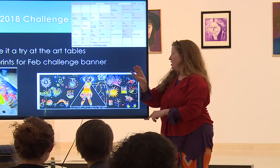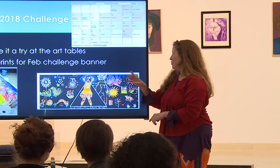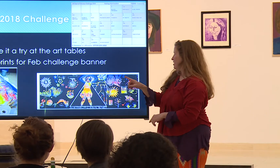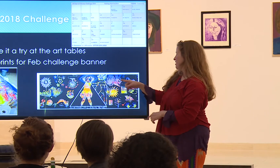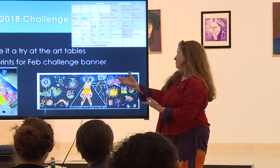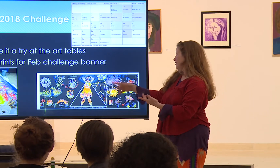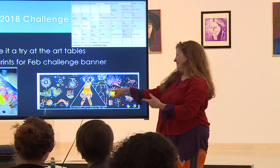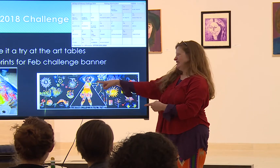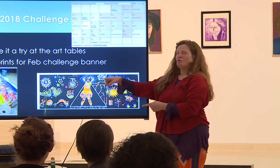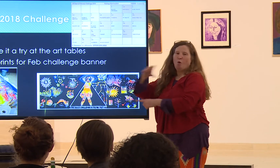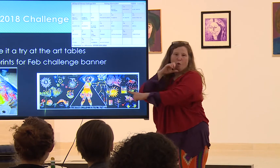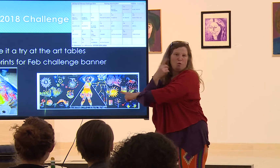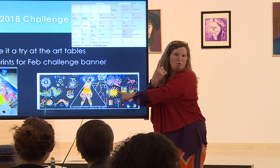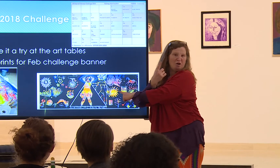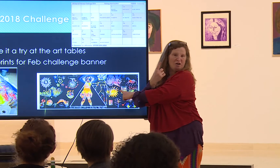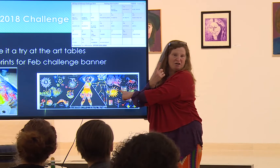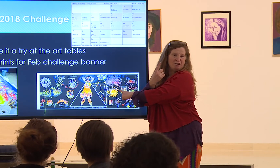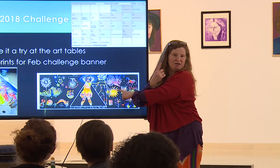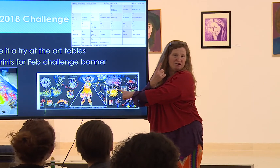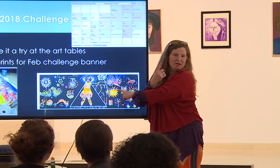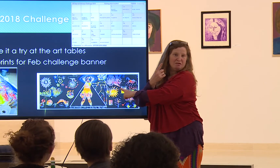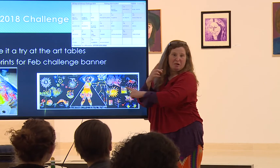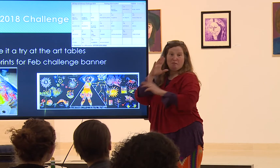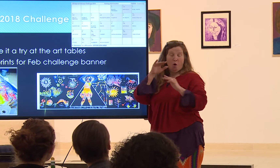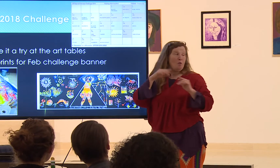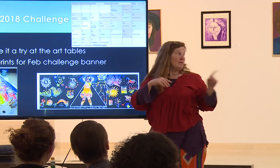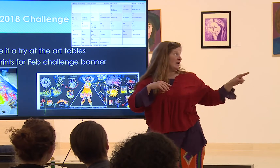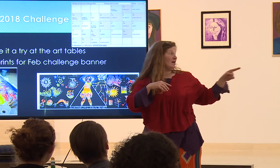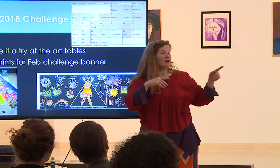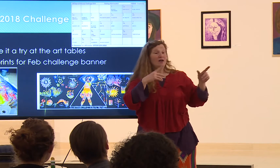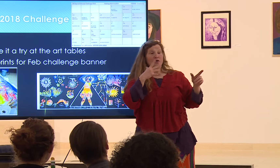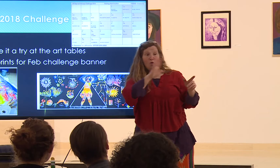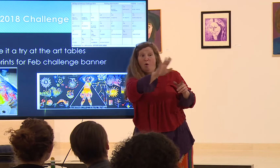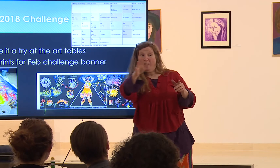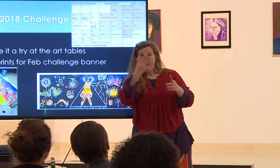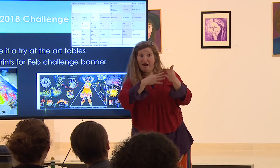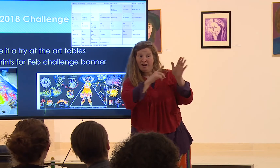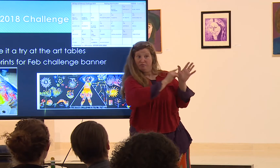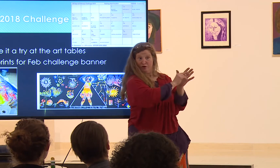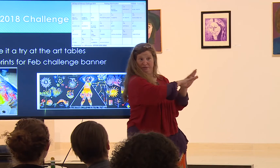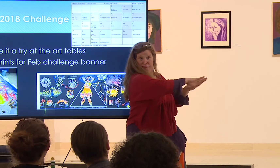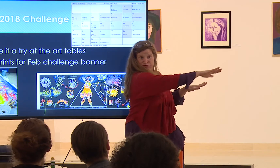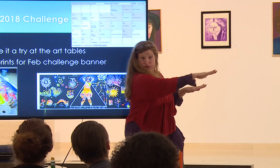This is actually an old banner that we made, but I'm hoping that your handprints on this piece